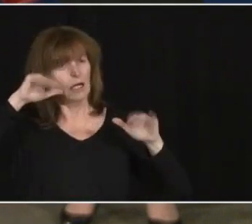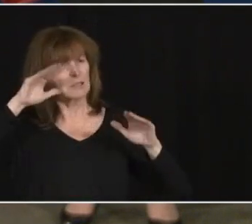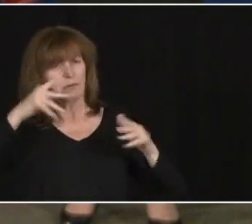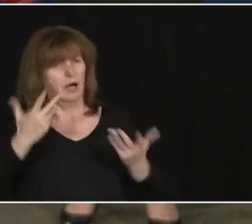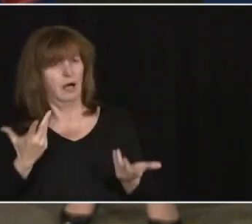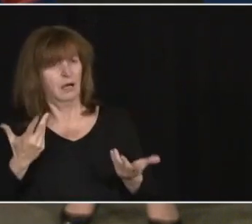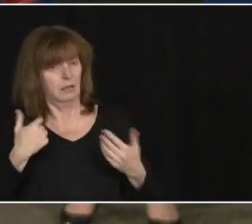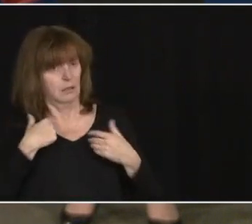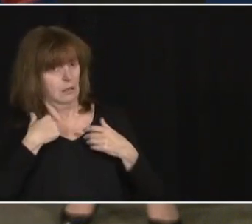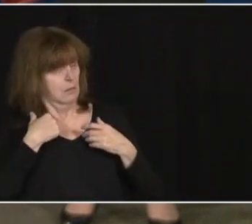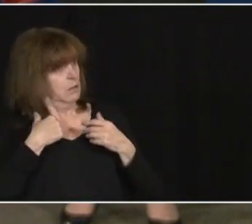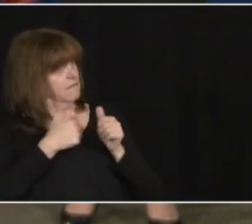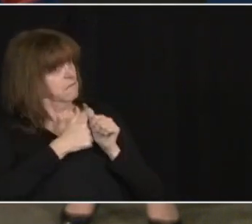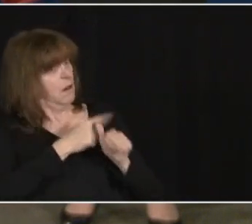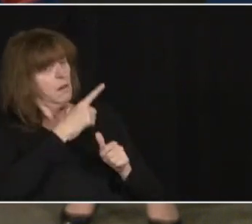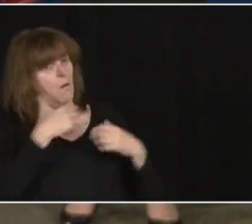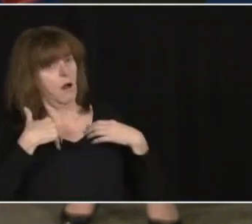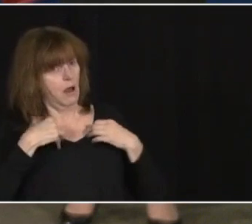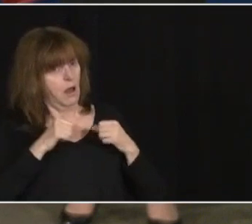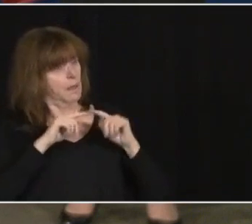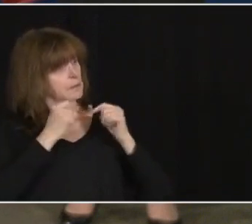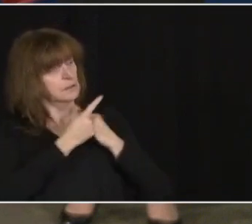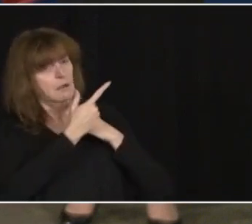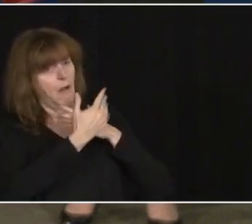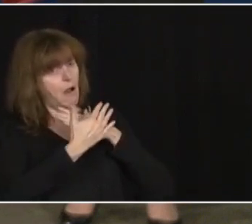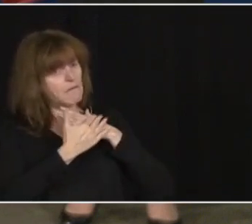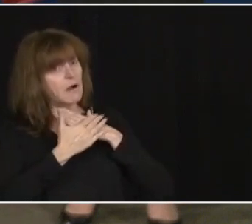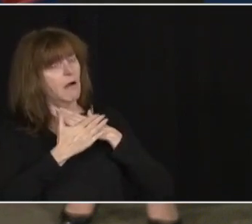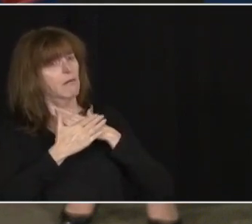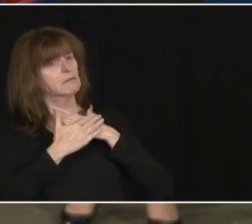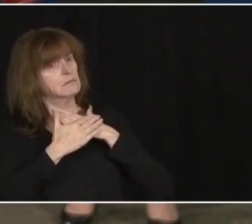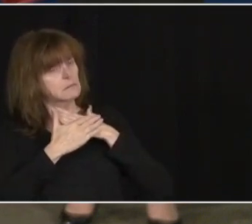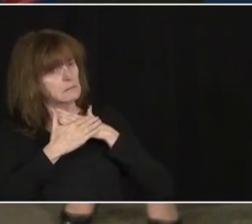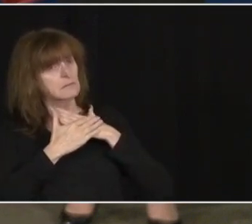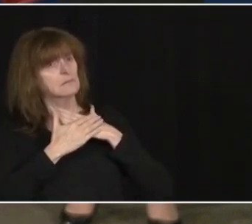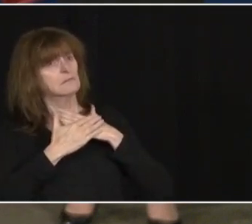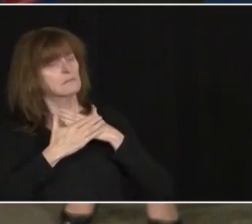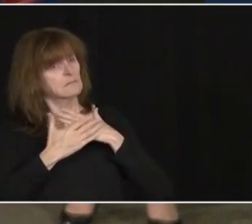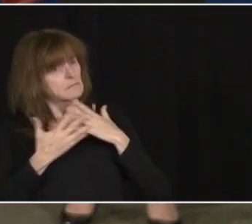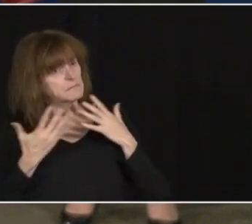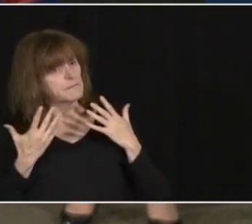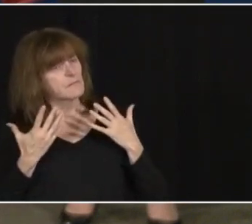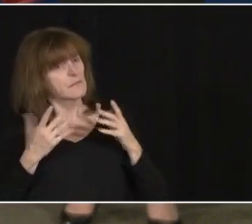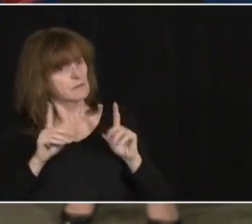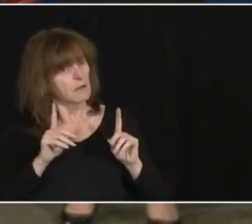we didn't expect to be able to do what we are doing now, transfer people from